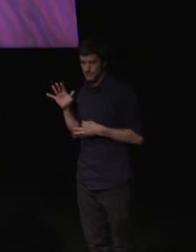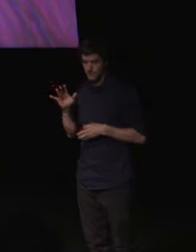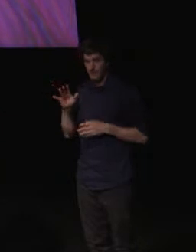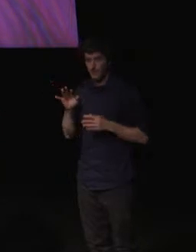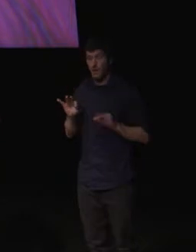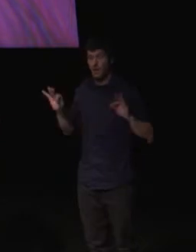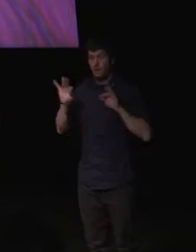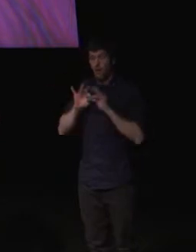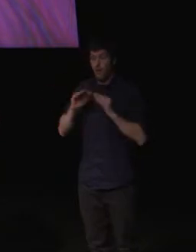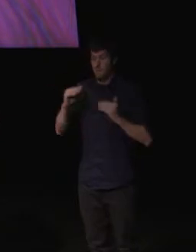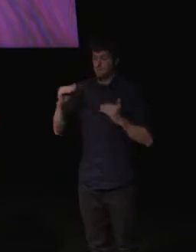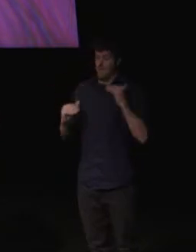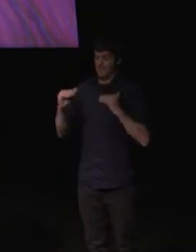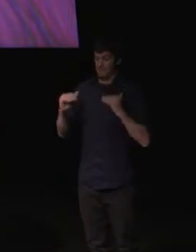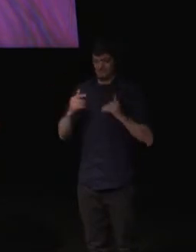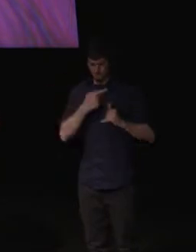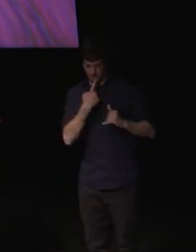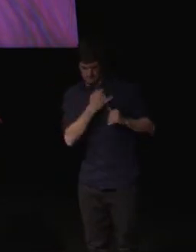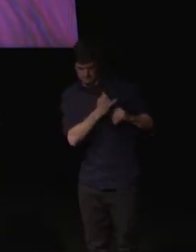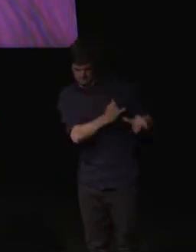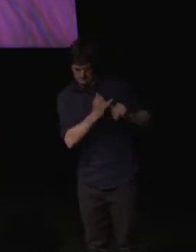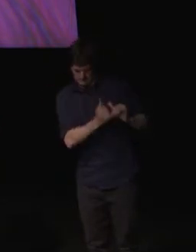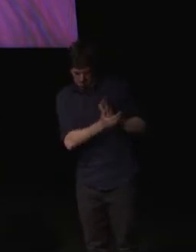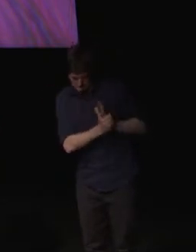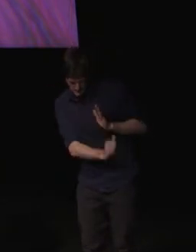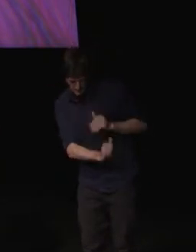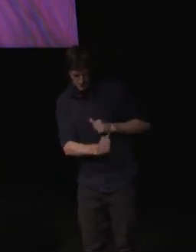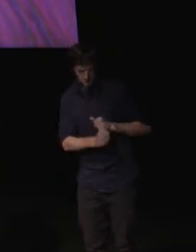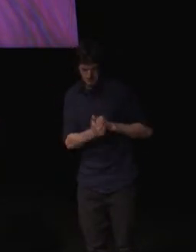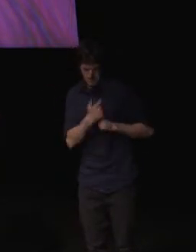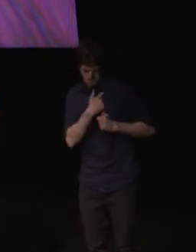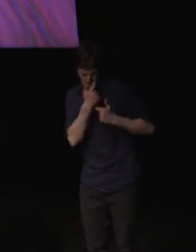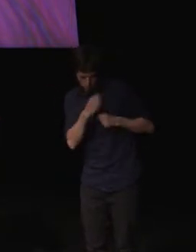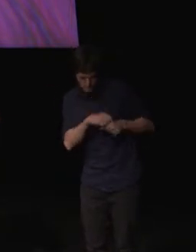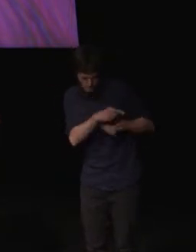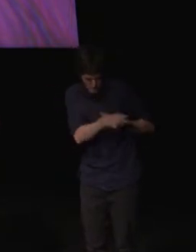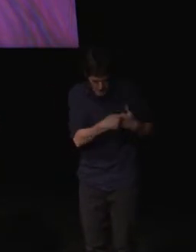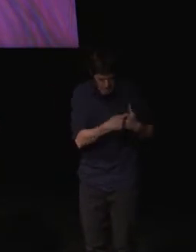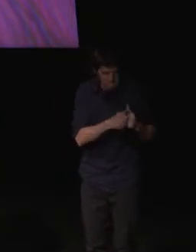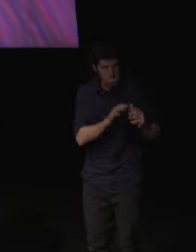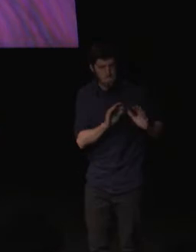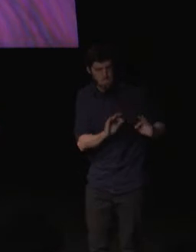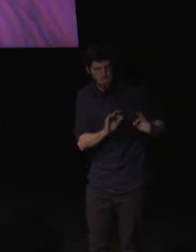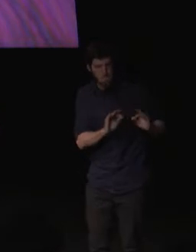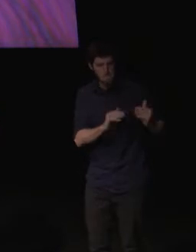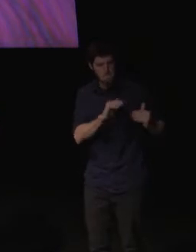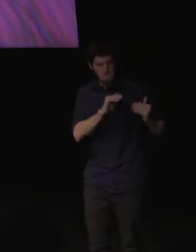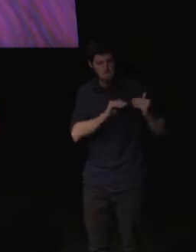that users find players of the same skill, it's an interesting game, also, we do think about this having rules